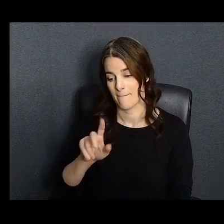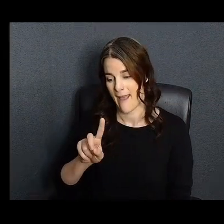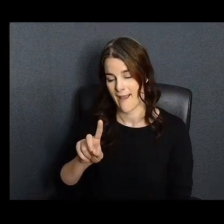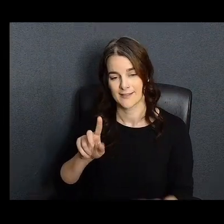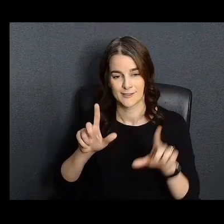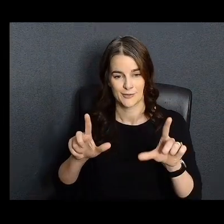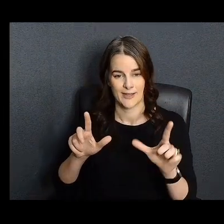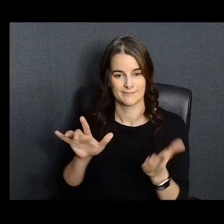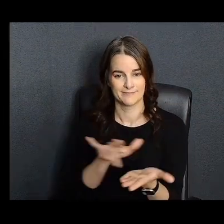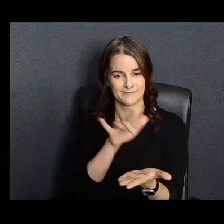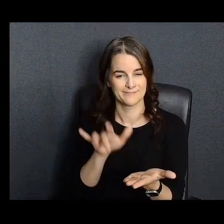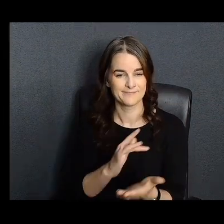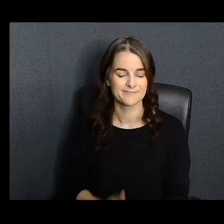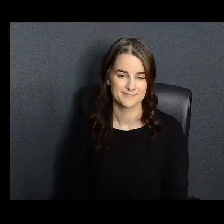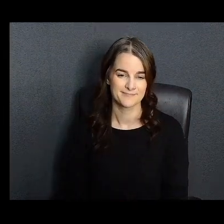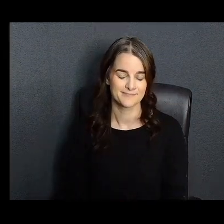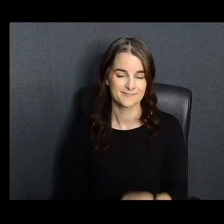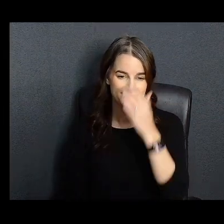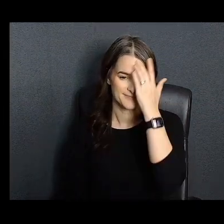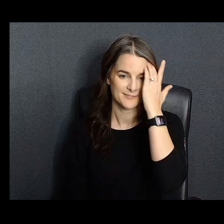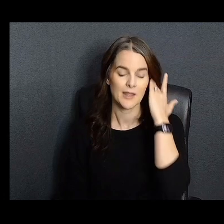and we're going to jump into talking about our next app.